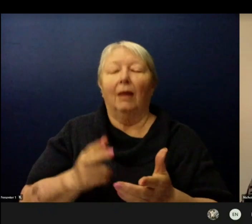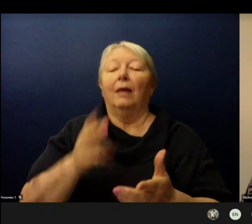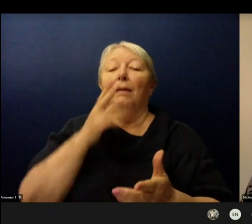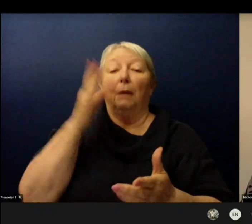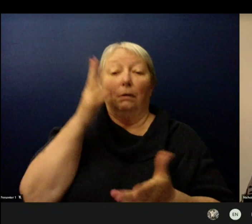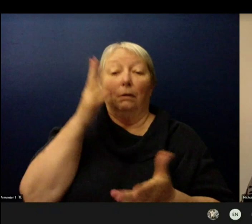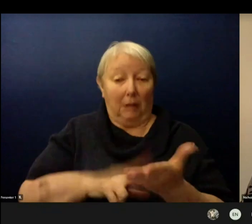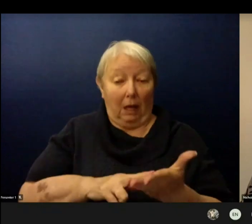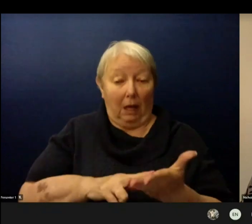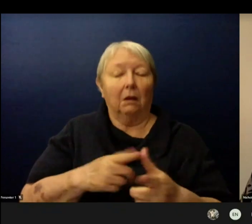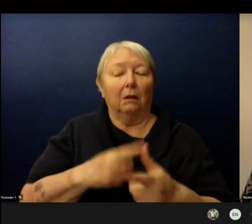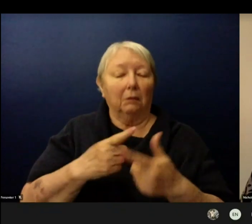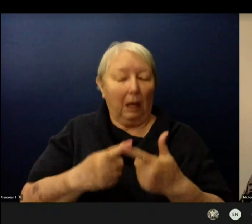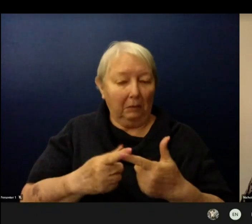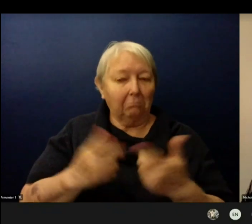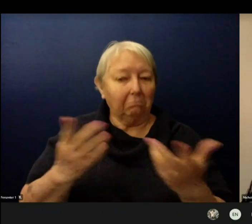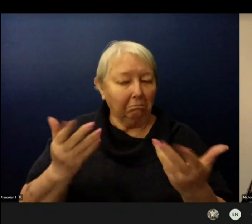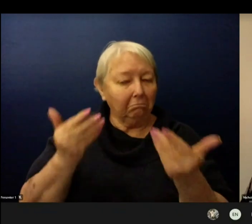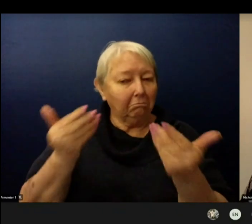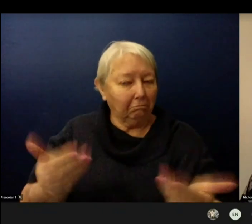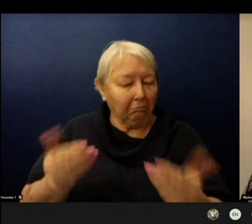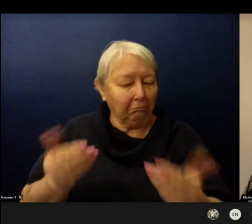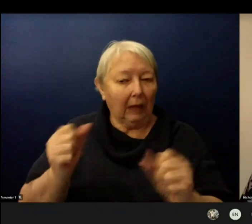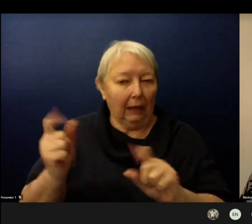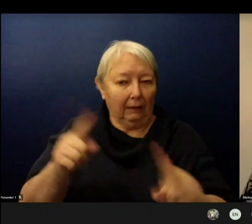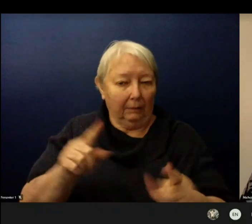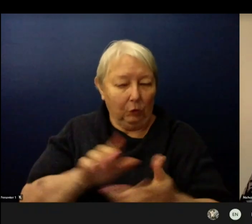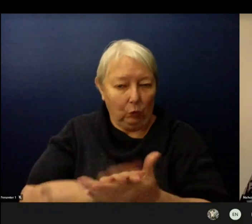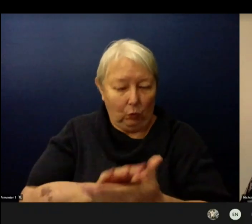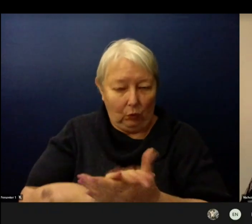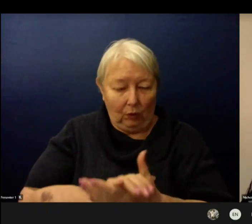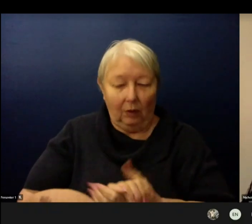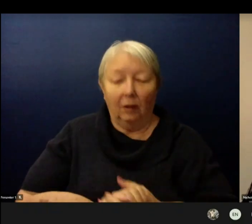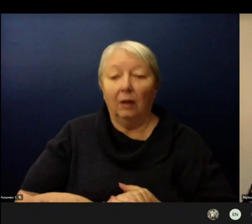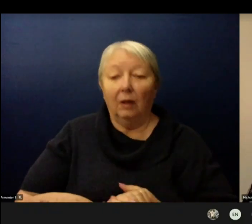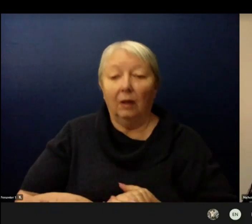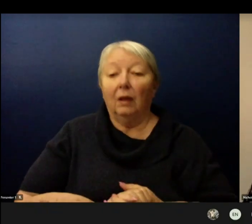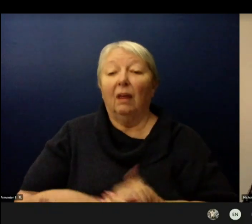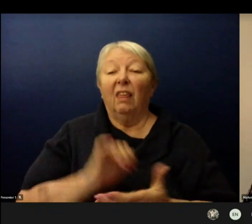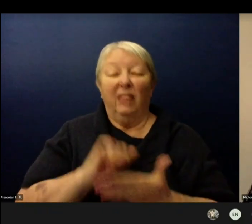Secondly there are some differences in how elementary and secondary students are grouped.